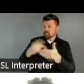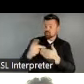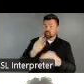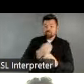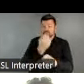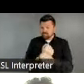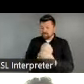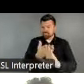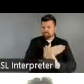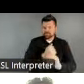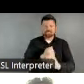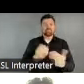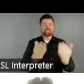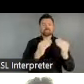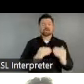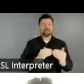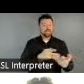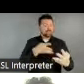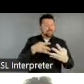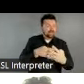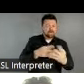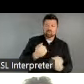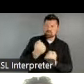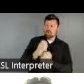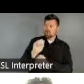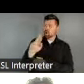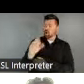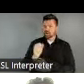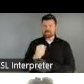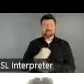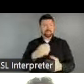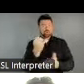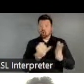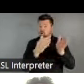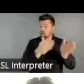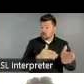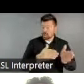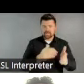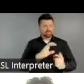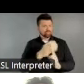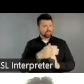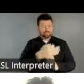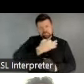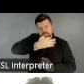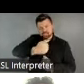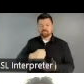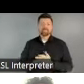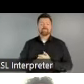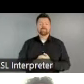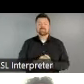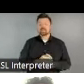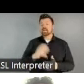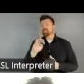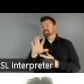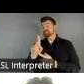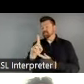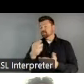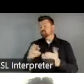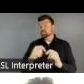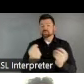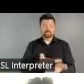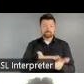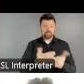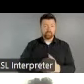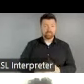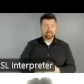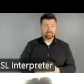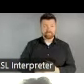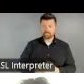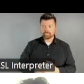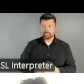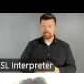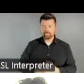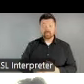integrating artists and leading arts and cultural experts on MICD resource teams. Recently, the NEA